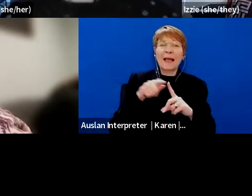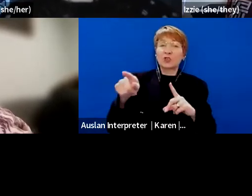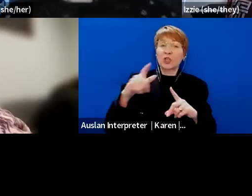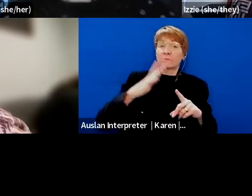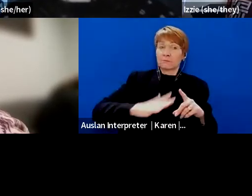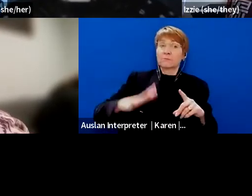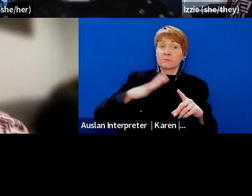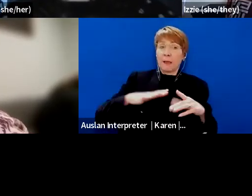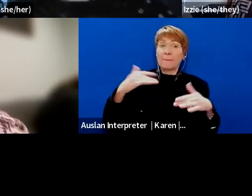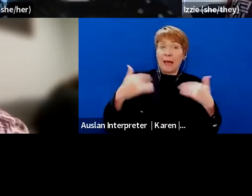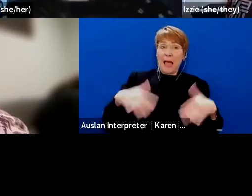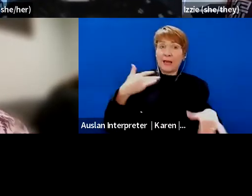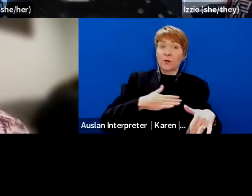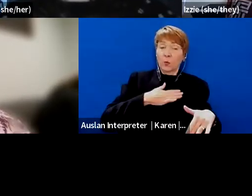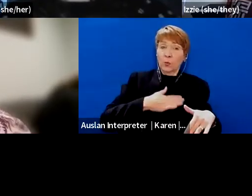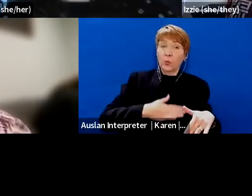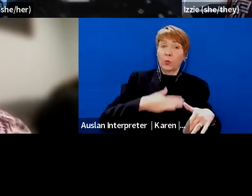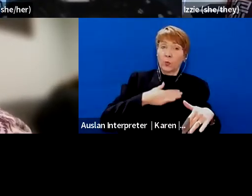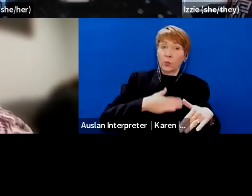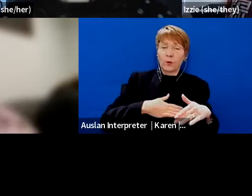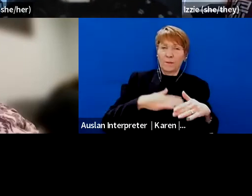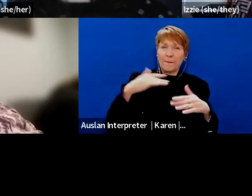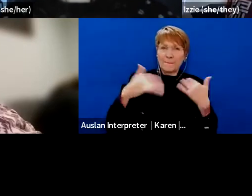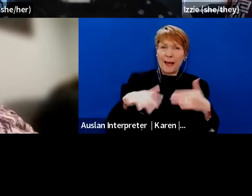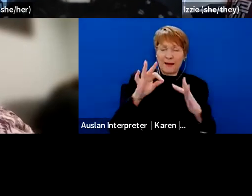threshold, which a lot of people with disabilities have.